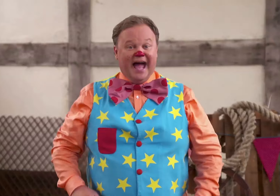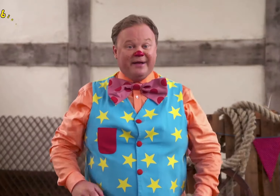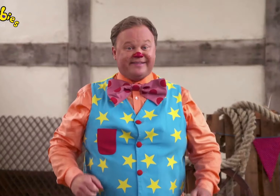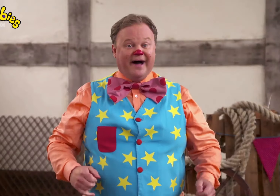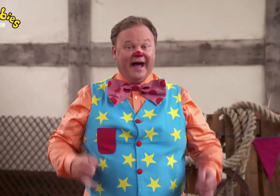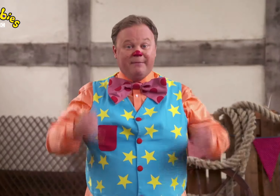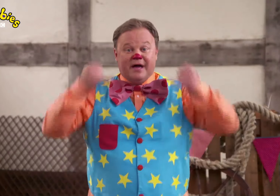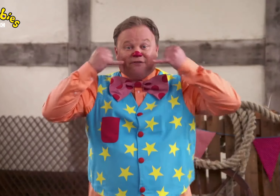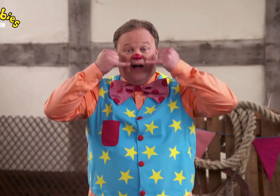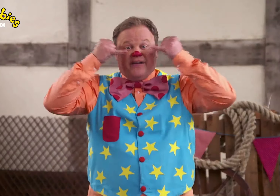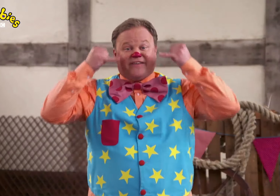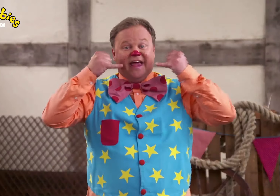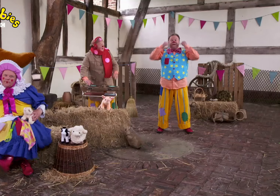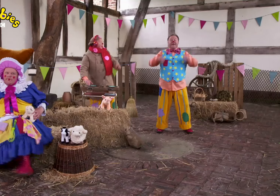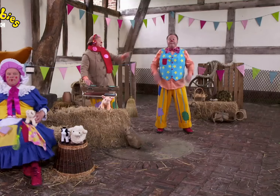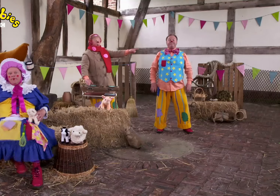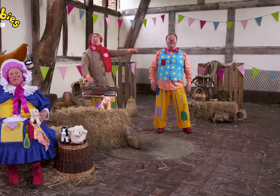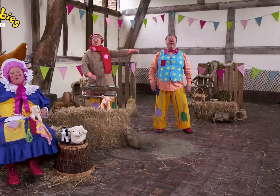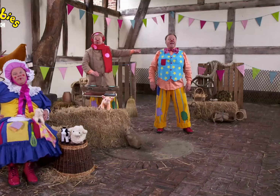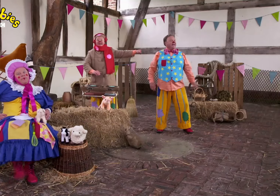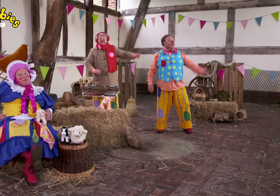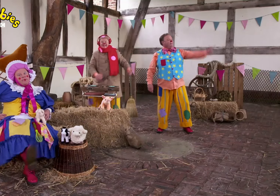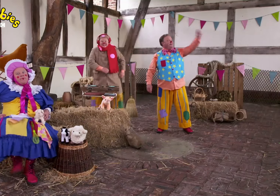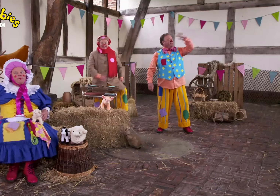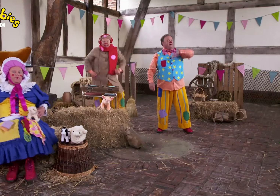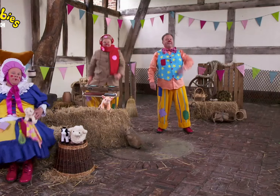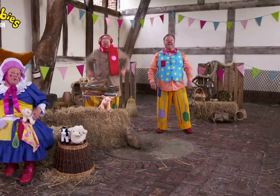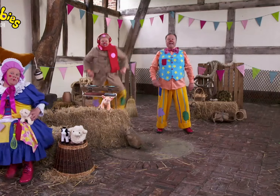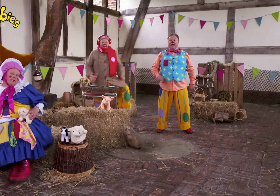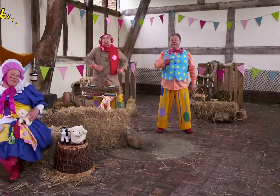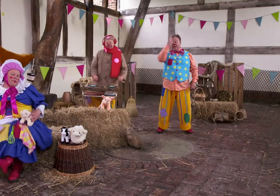now it's time for our sheep come on spotty